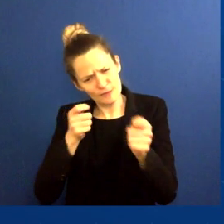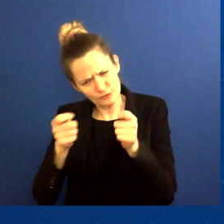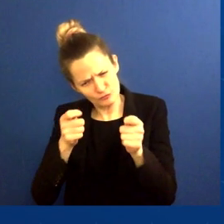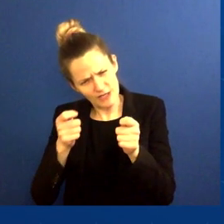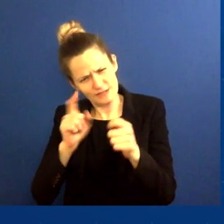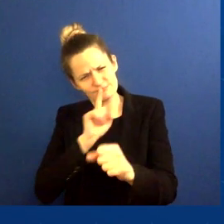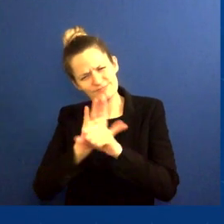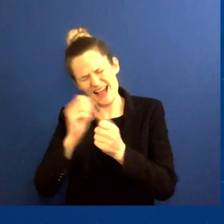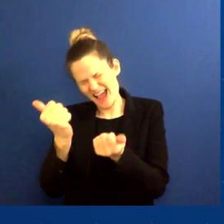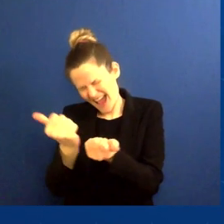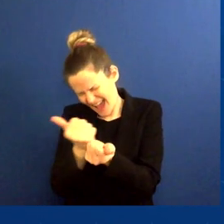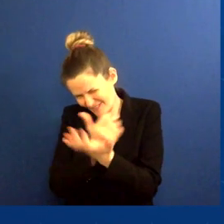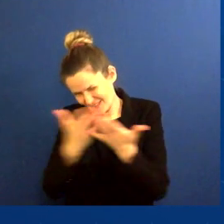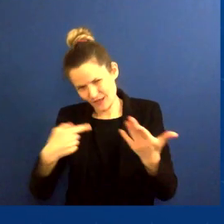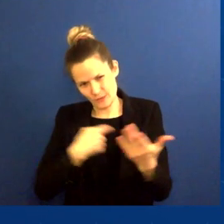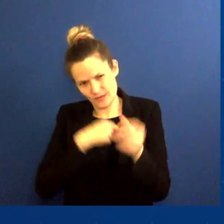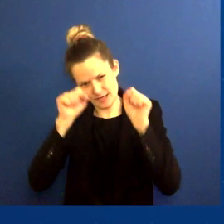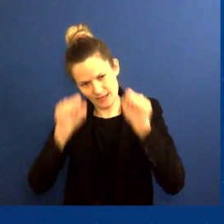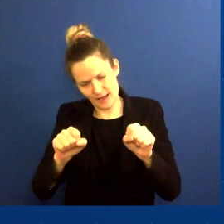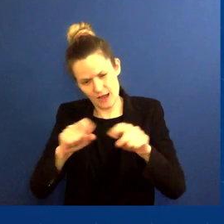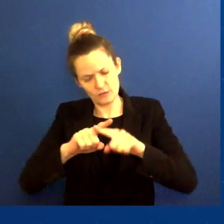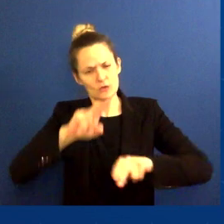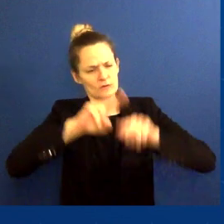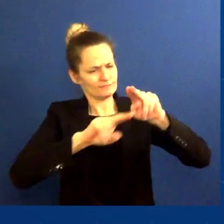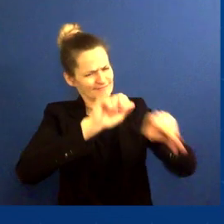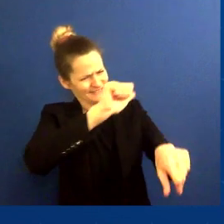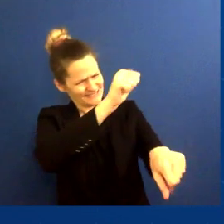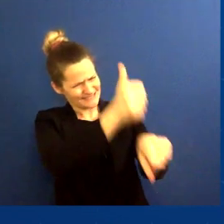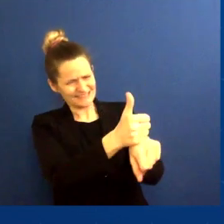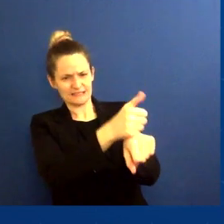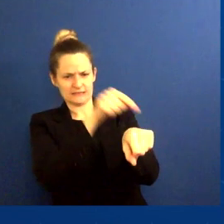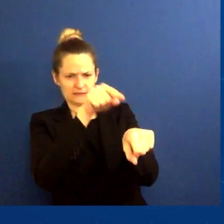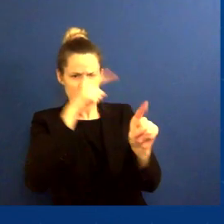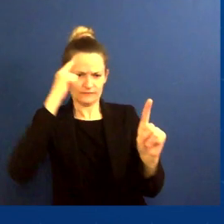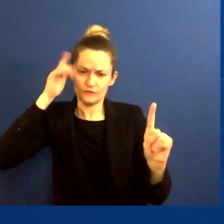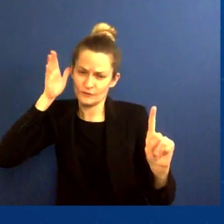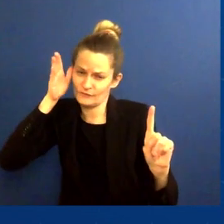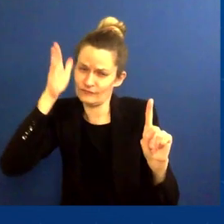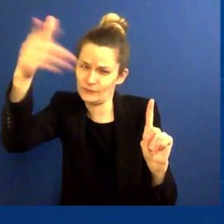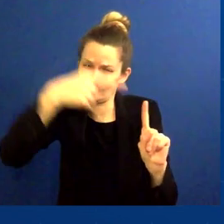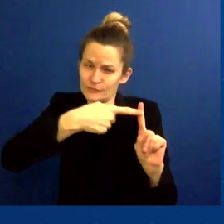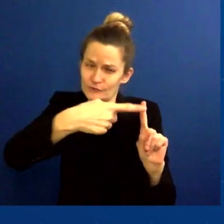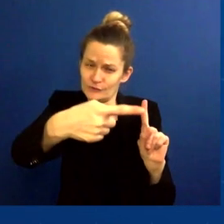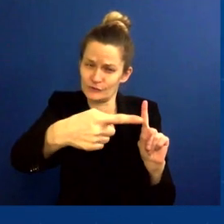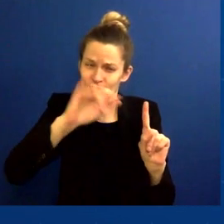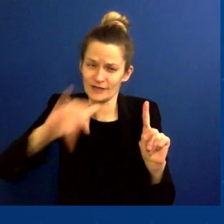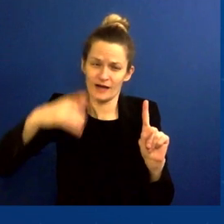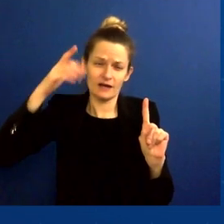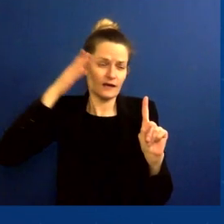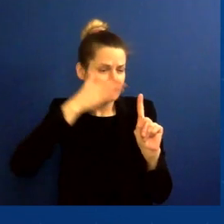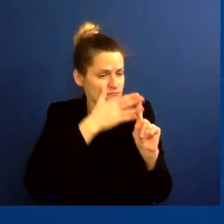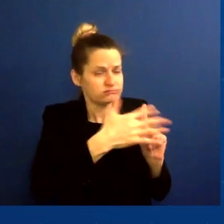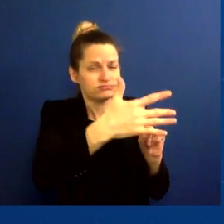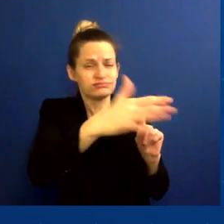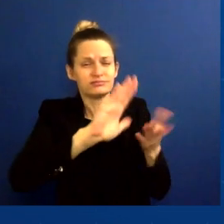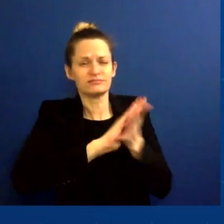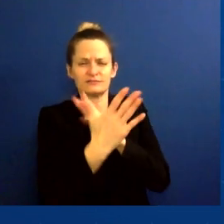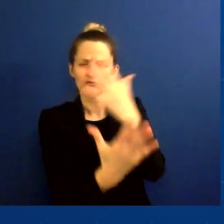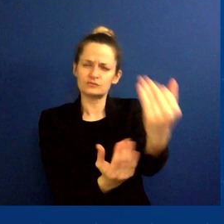For all that we will build stronger communities, a more skilled and productive workforce